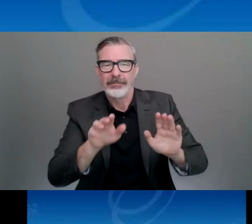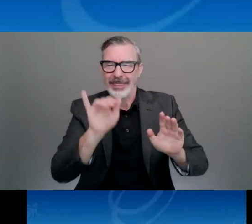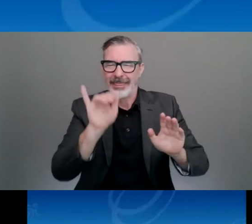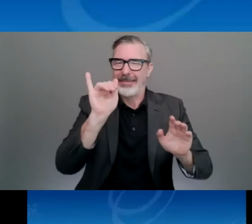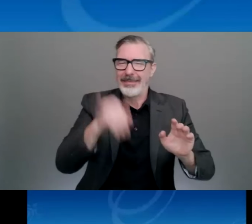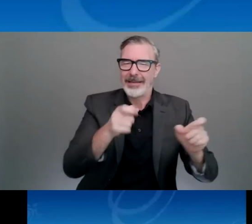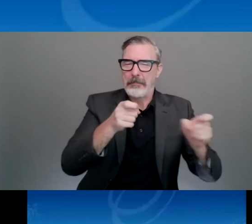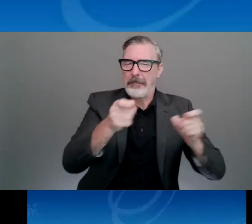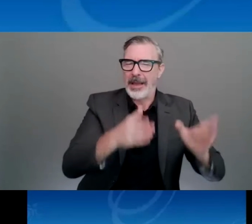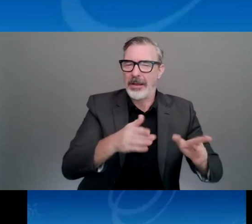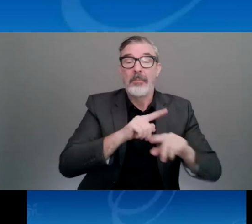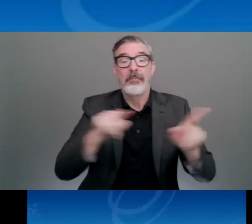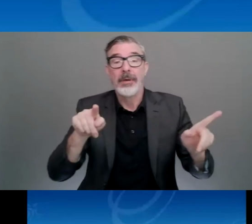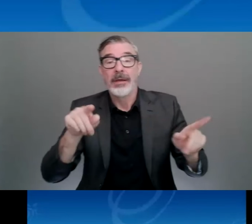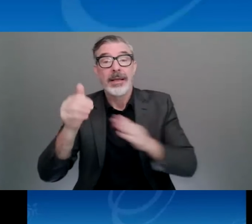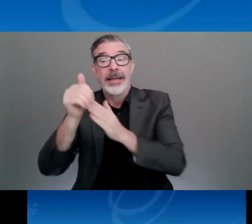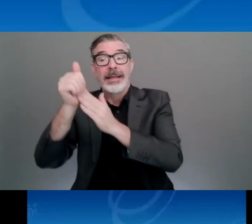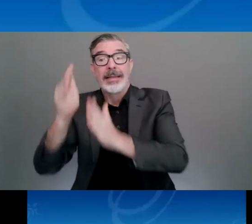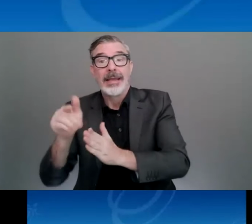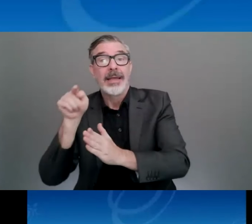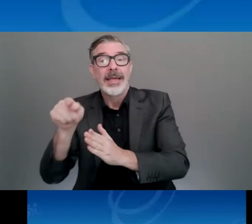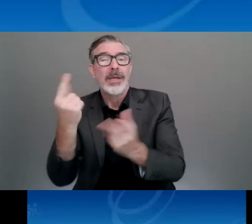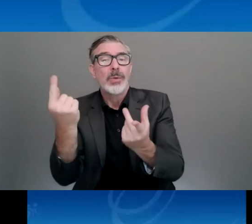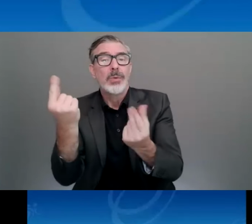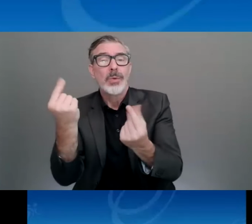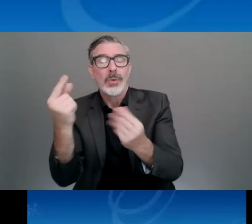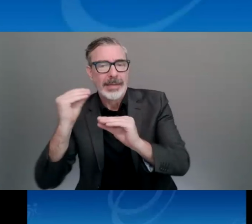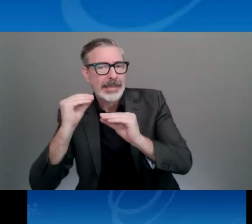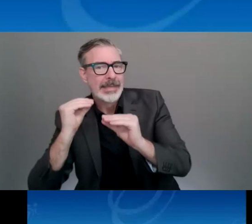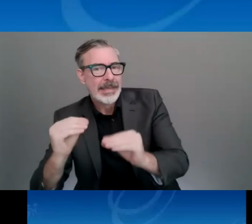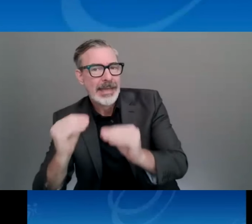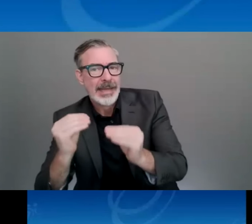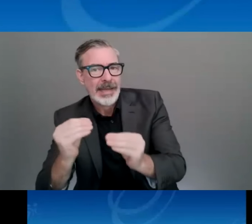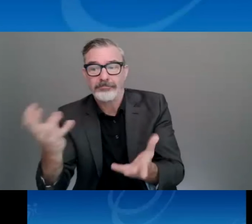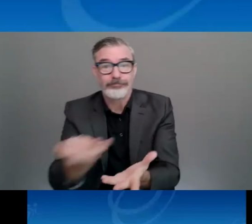who teaches their, their, their crew how to row more effectively